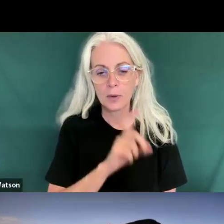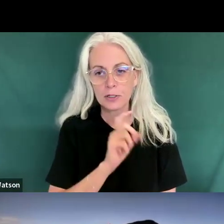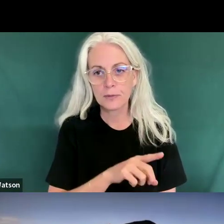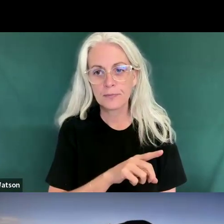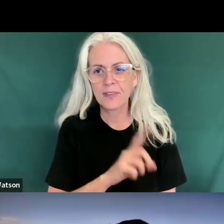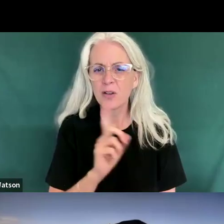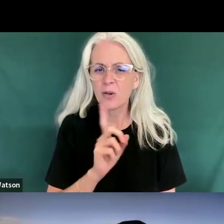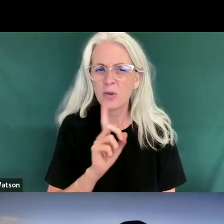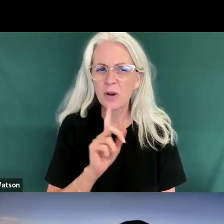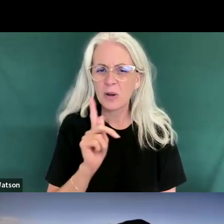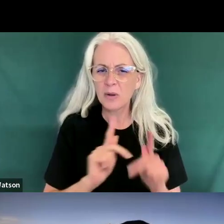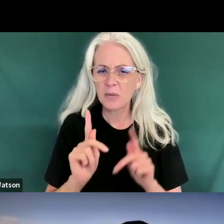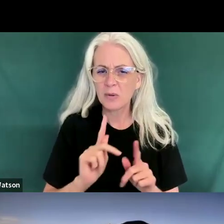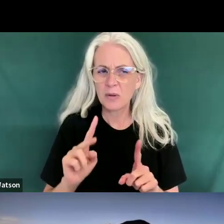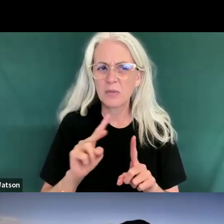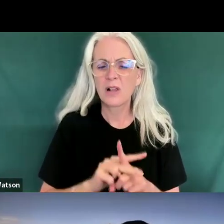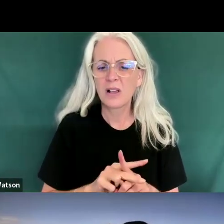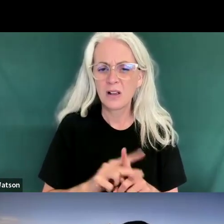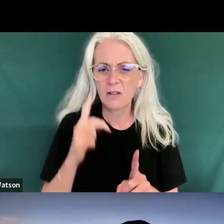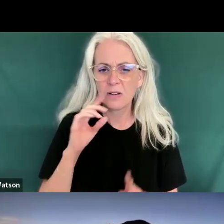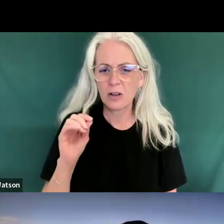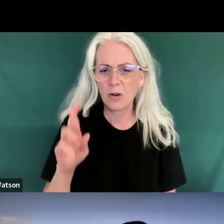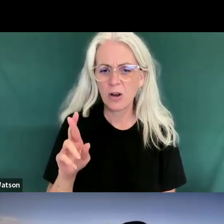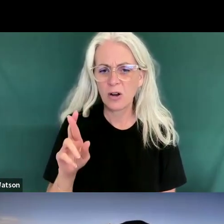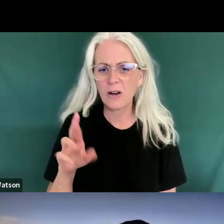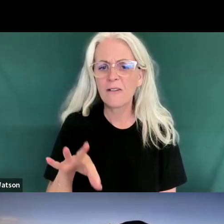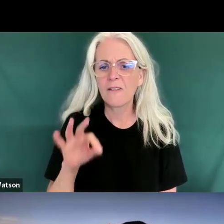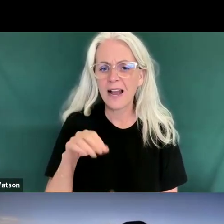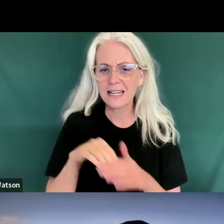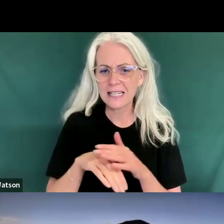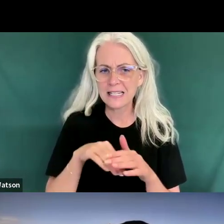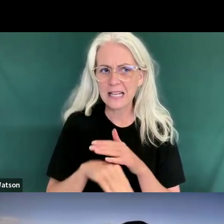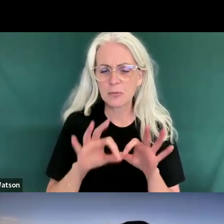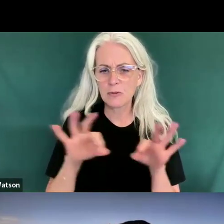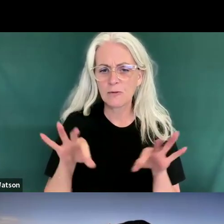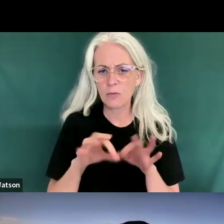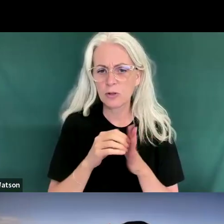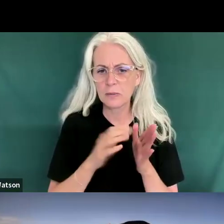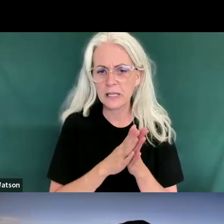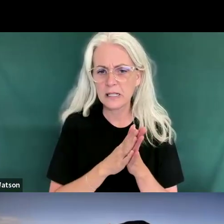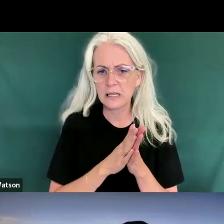where can folks applying to DOR find accessible forms to complete? In working with students